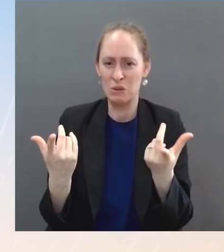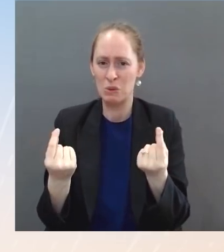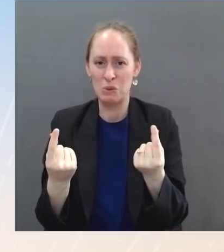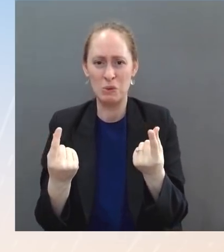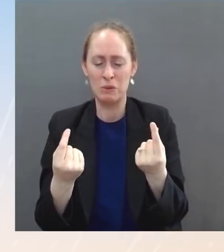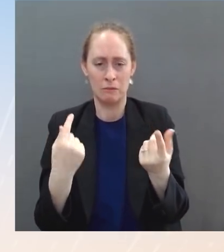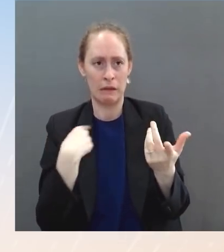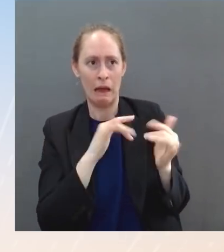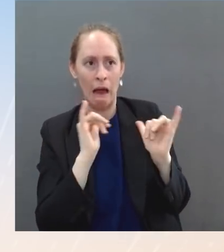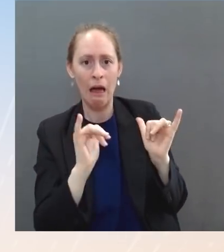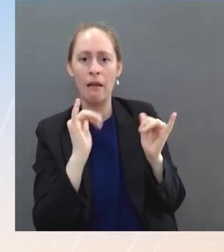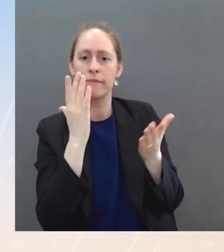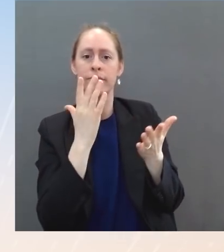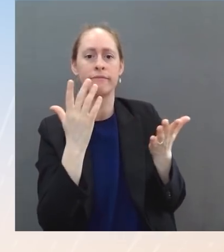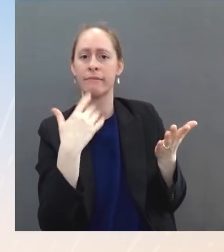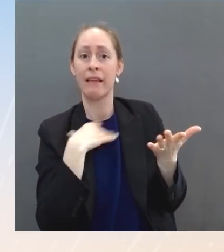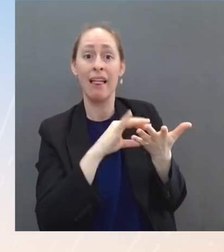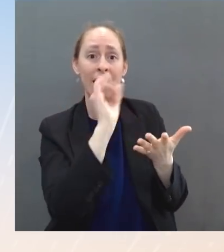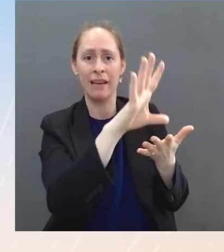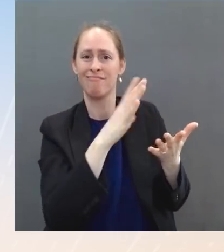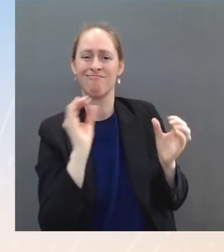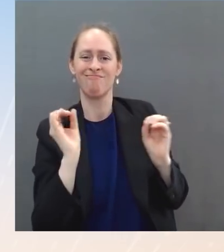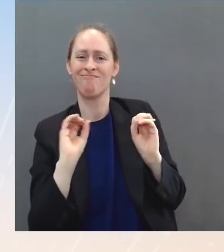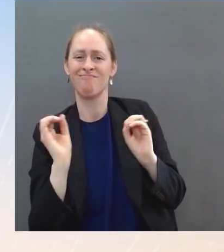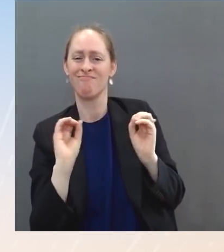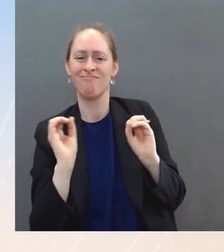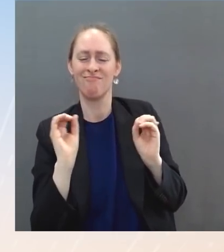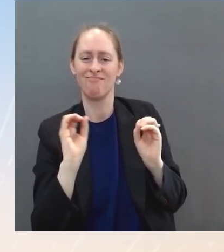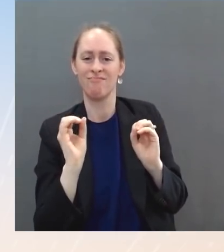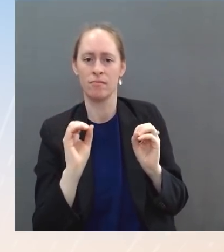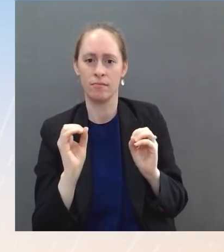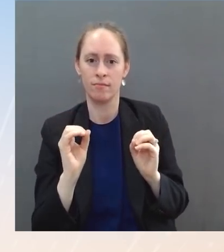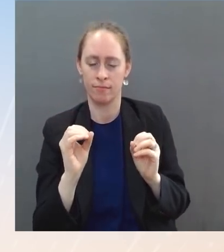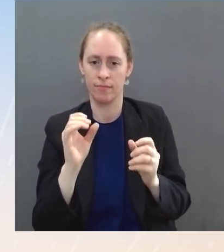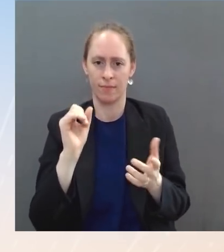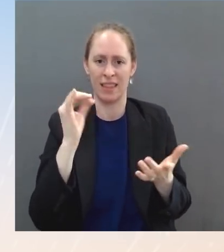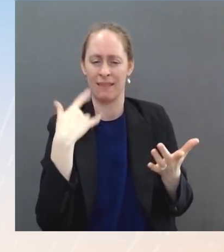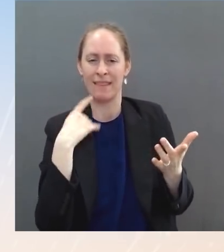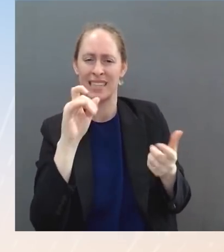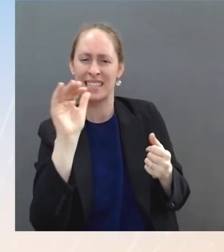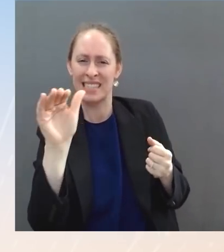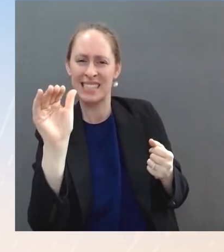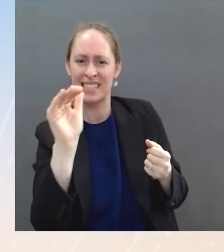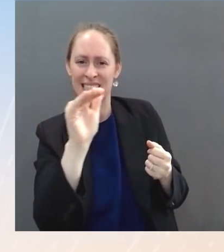and we'll continue to press for would be accounting for that as well. I -- can I note one more last thing?